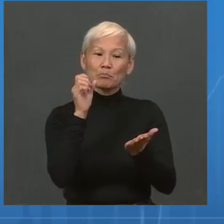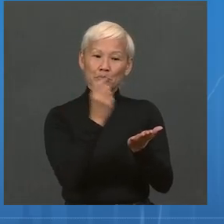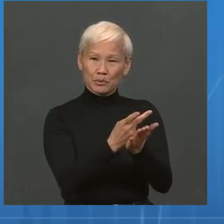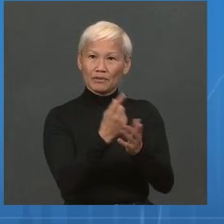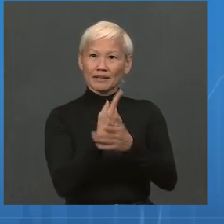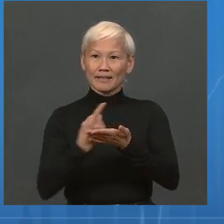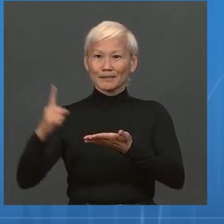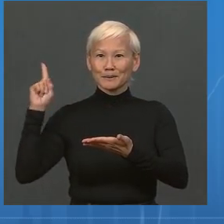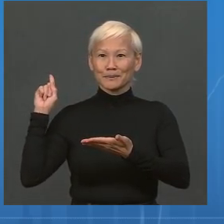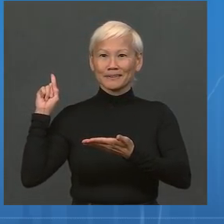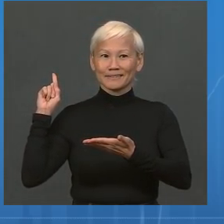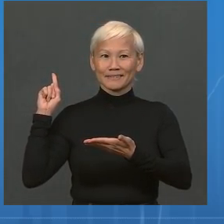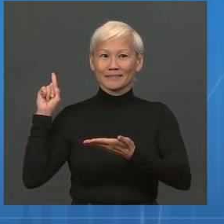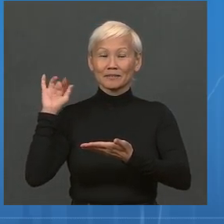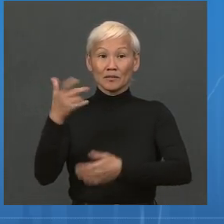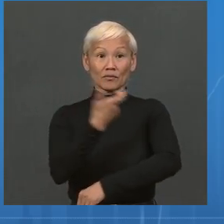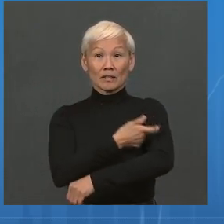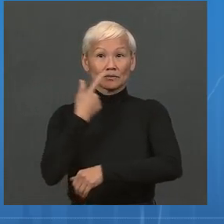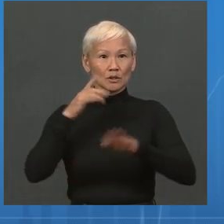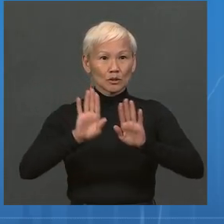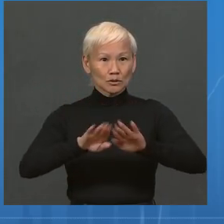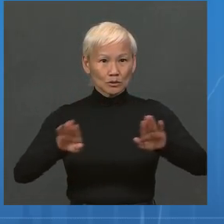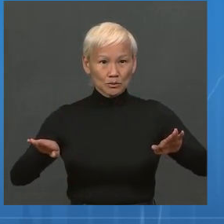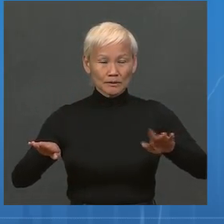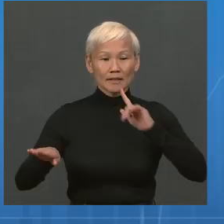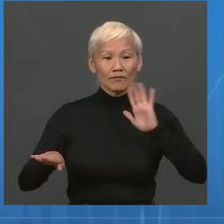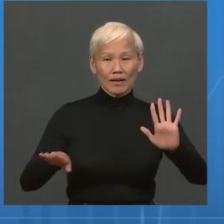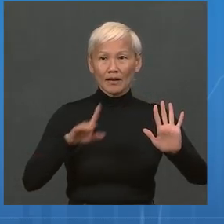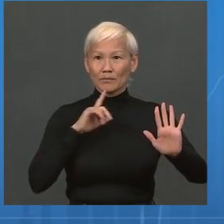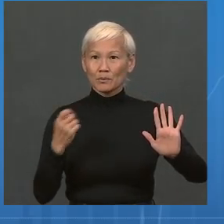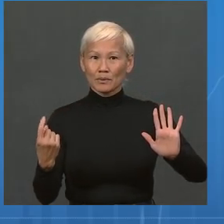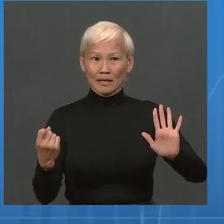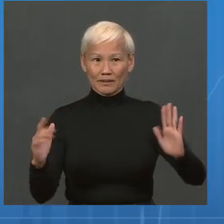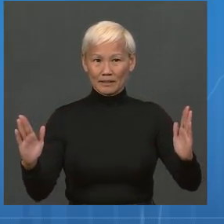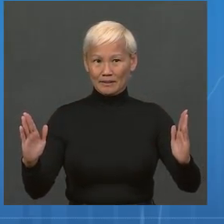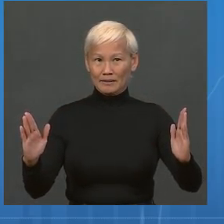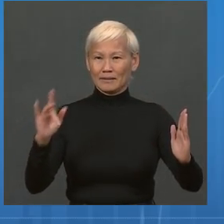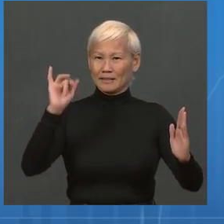Vaccines for kids ages 5 through 11 is a landmark moment in our vaccination campaign.